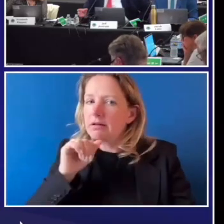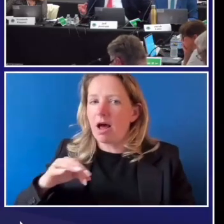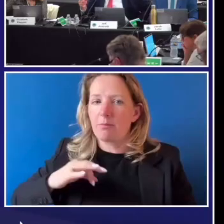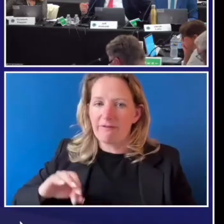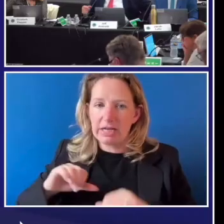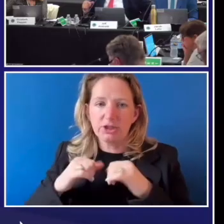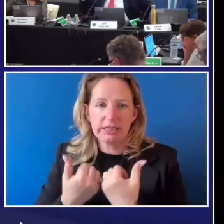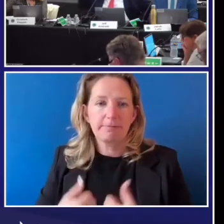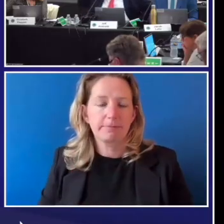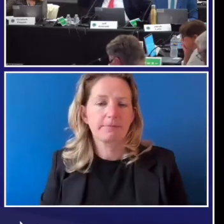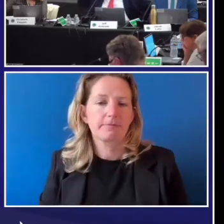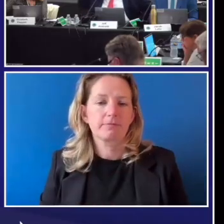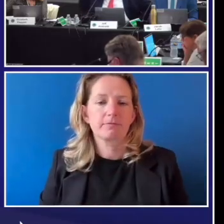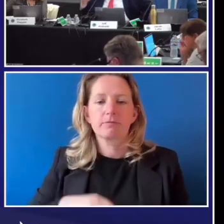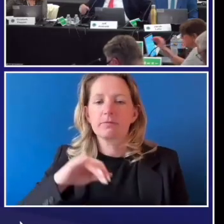Thank you, Magnus. Thank you, Jeff. Jennifer. Please.